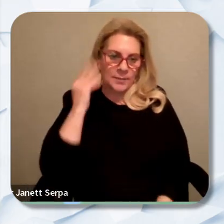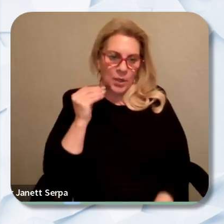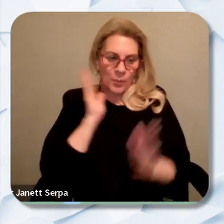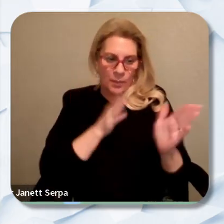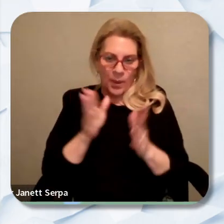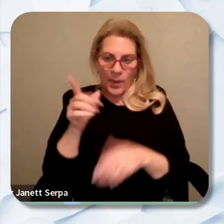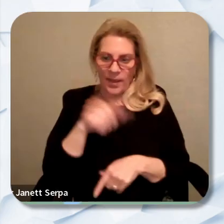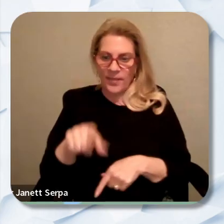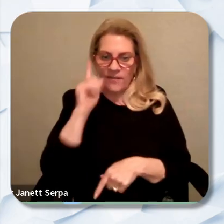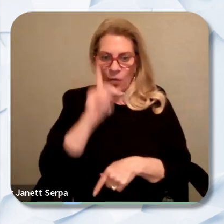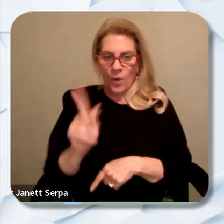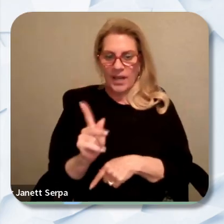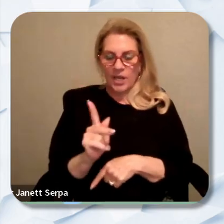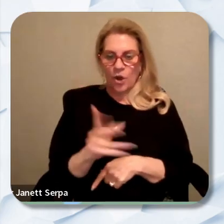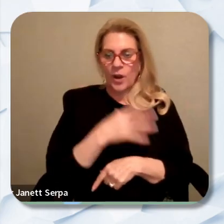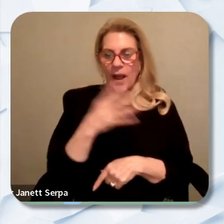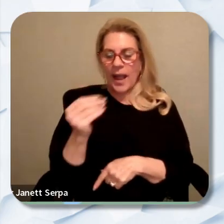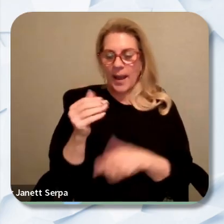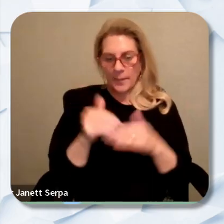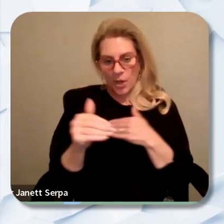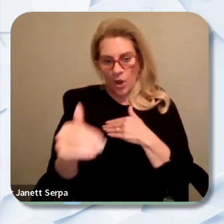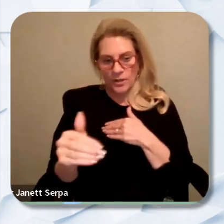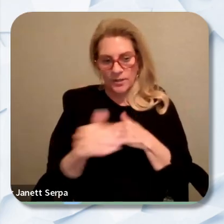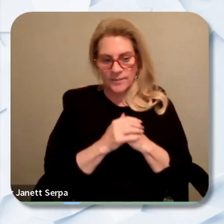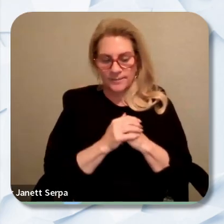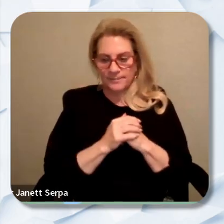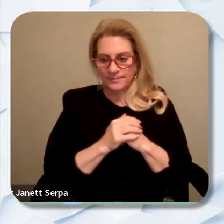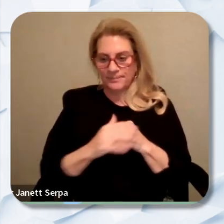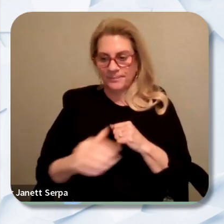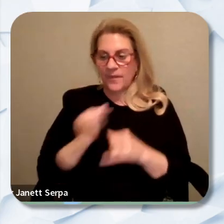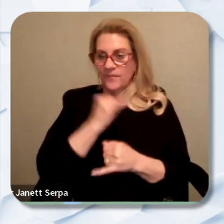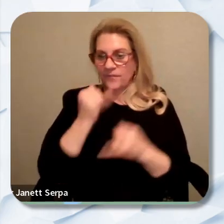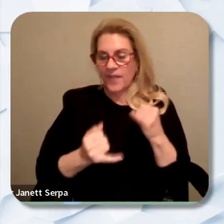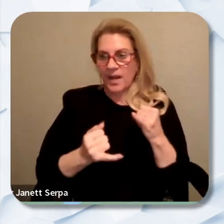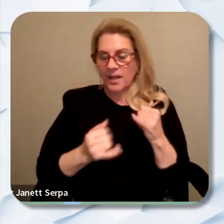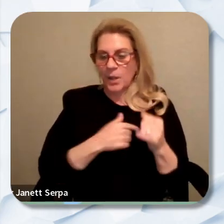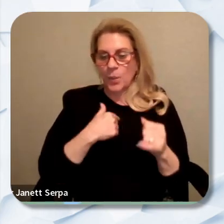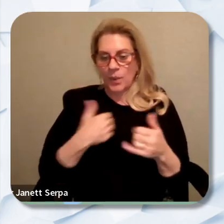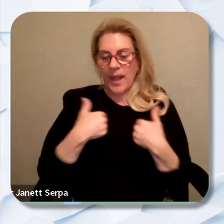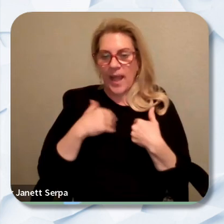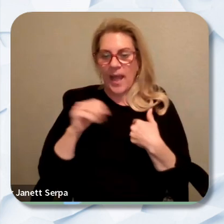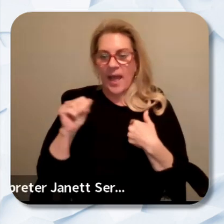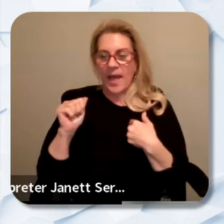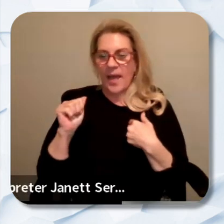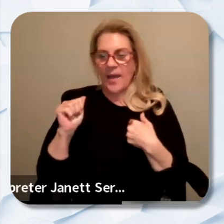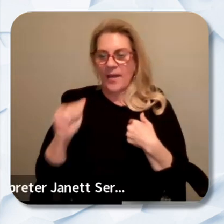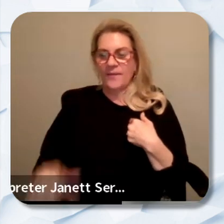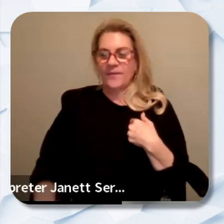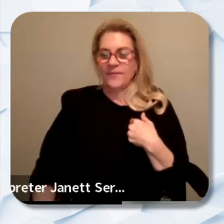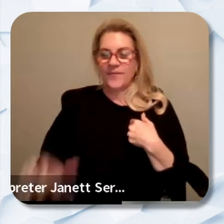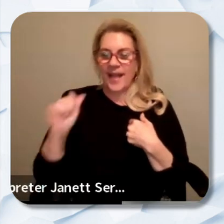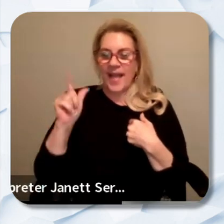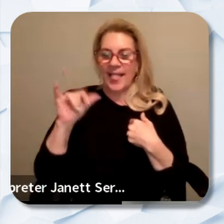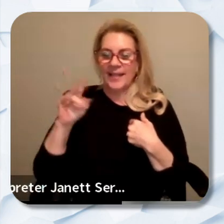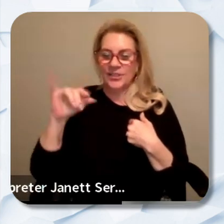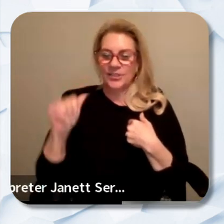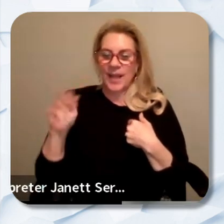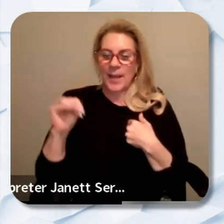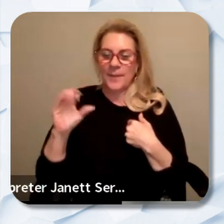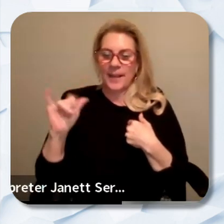them for kindergarten and beyond. And finally we have Alycia McKinnish. Alycia has 31 years